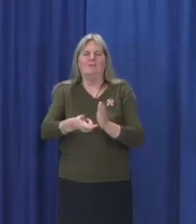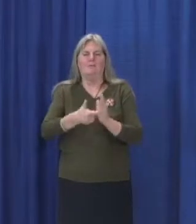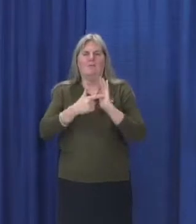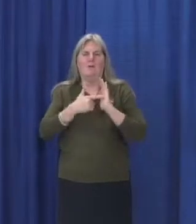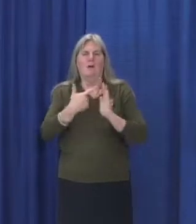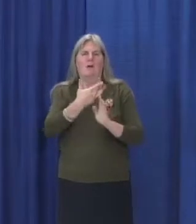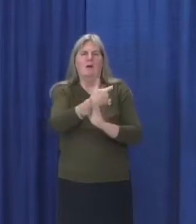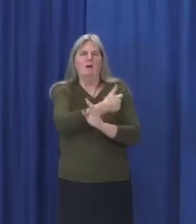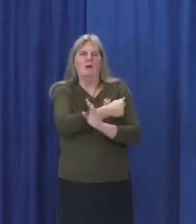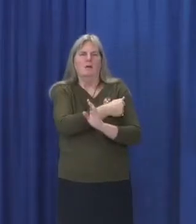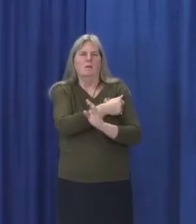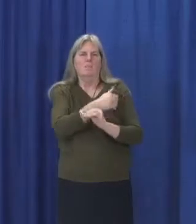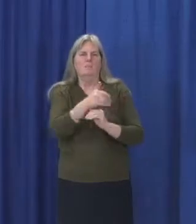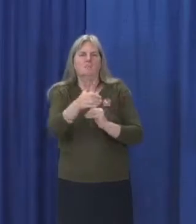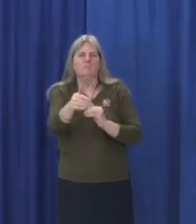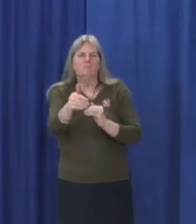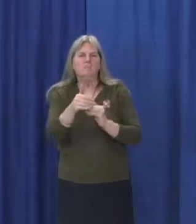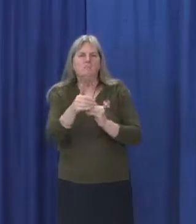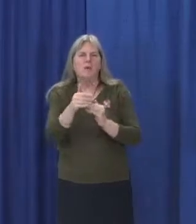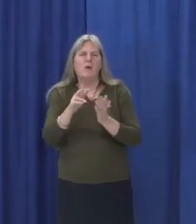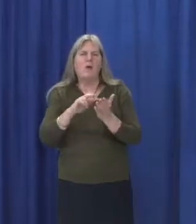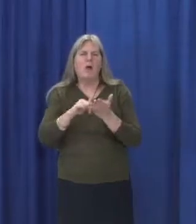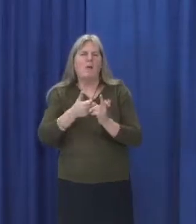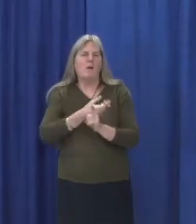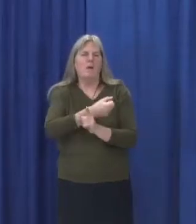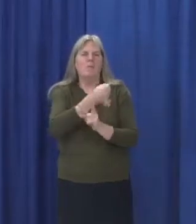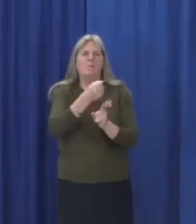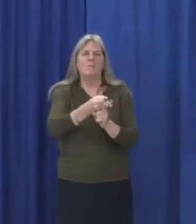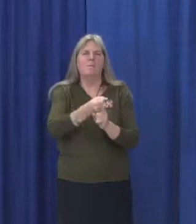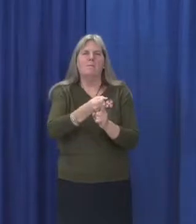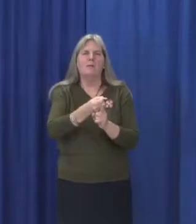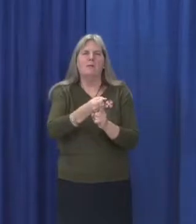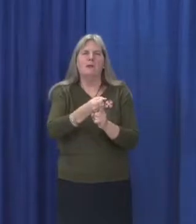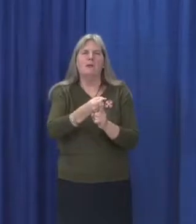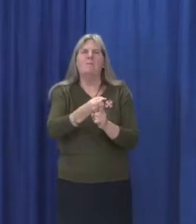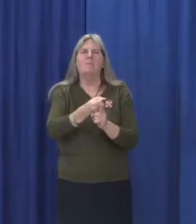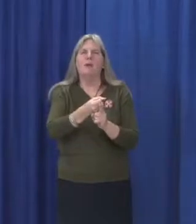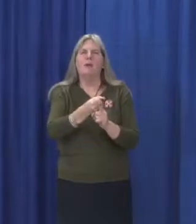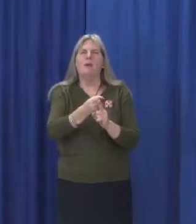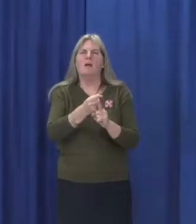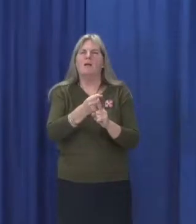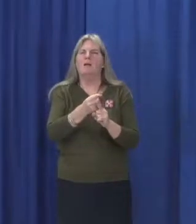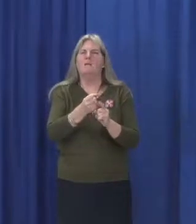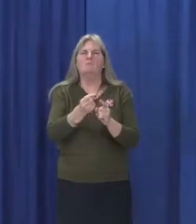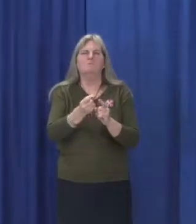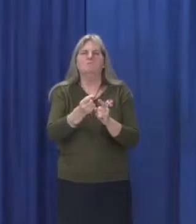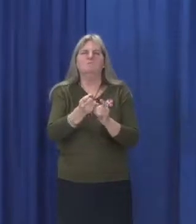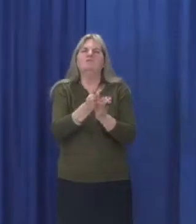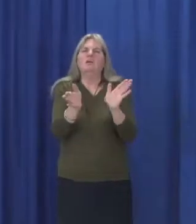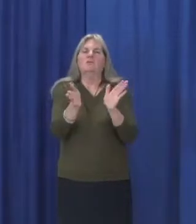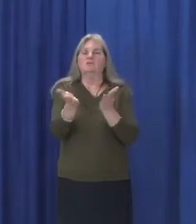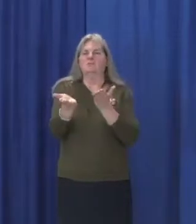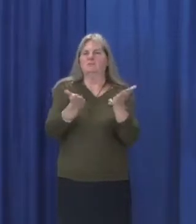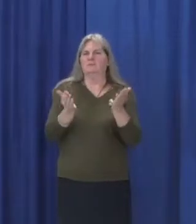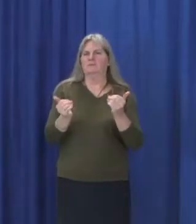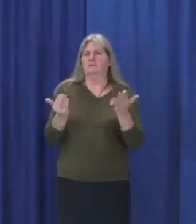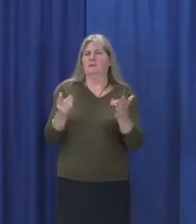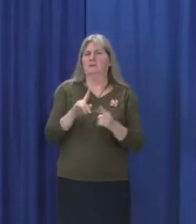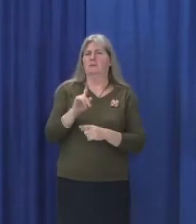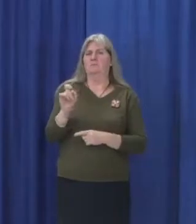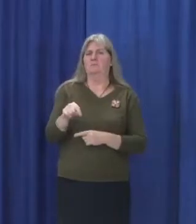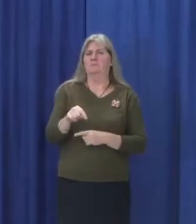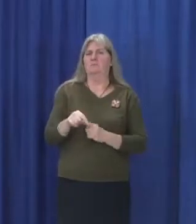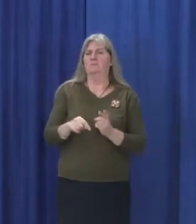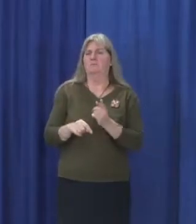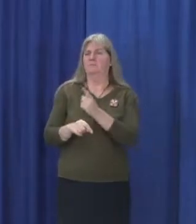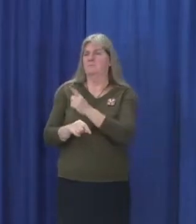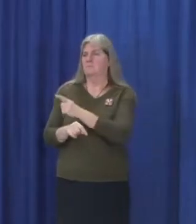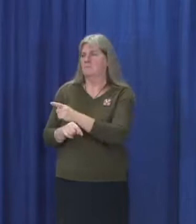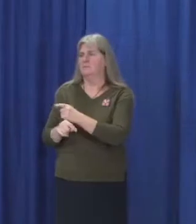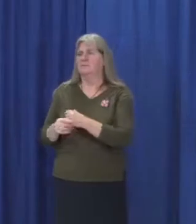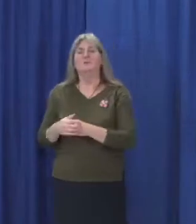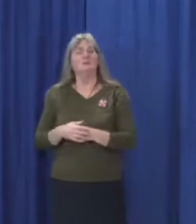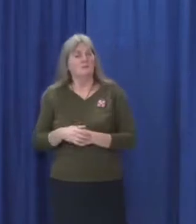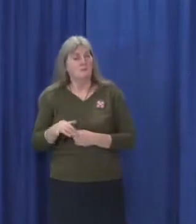vaccinations.